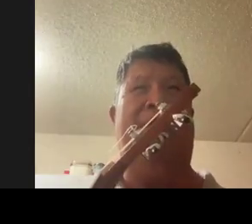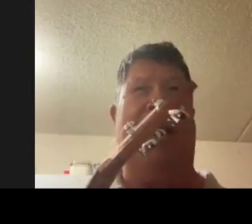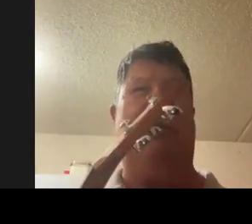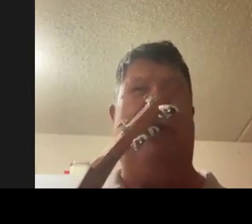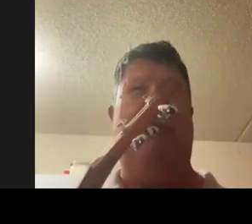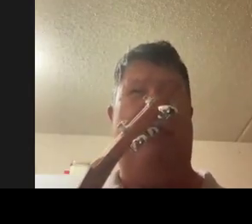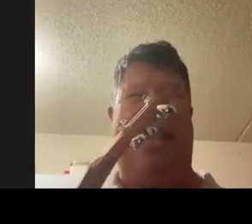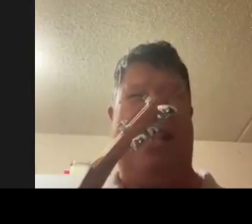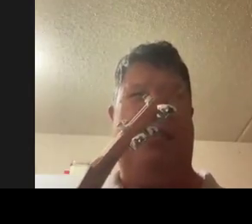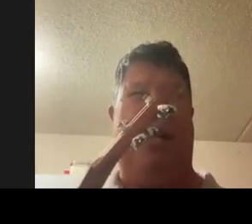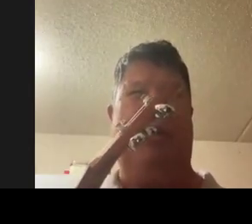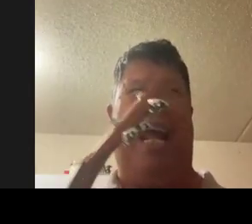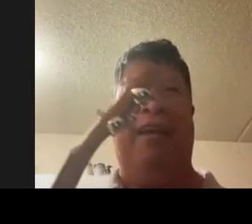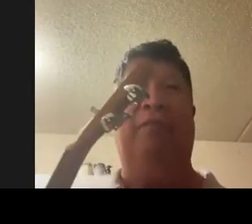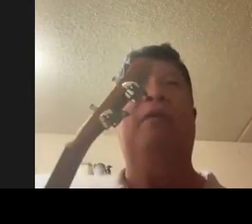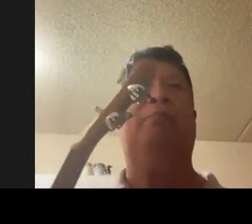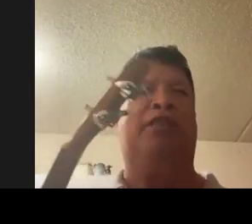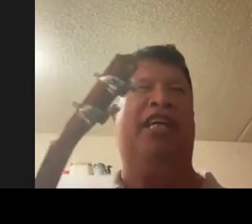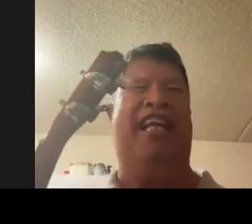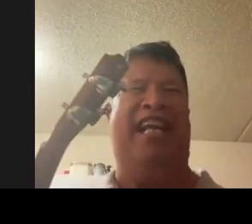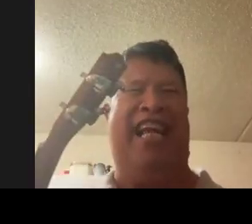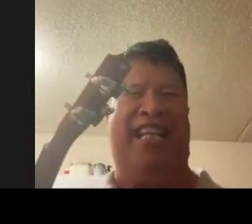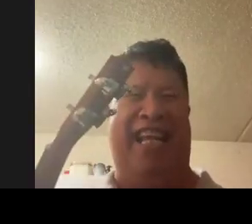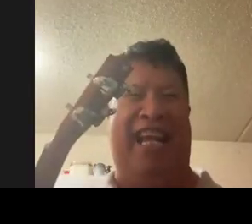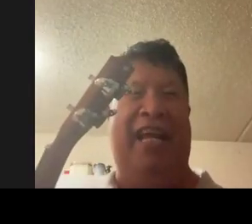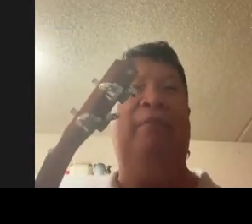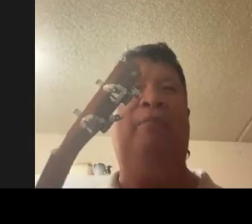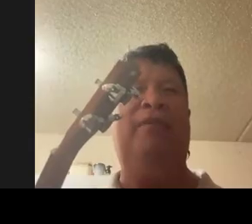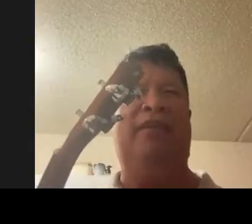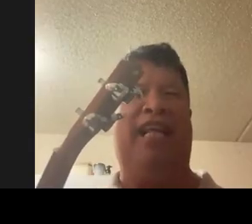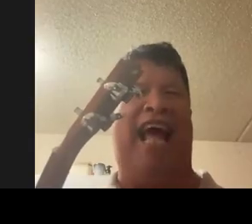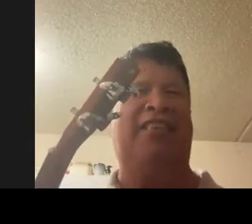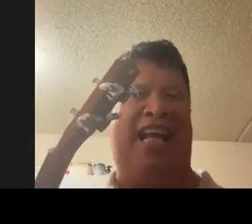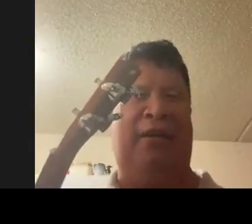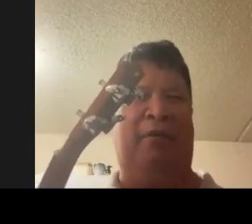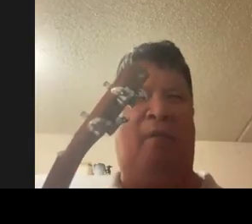iPhone: I grew up with the Star Trek, and particularly the iPhone: plastic.